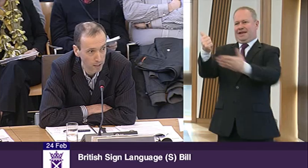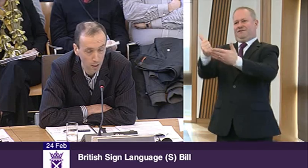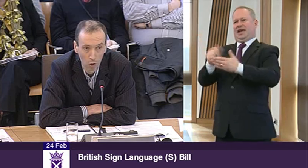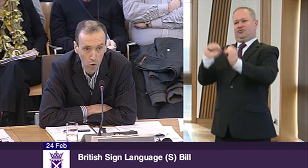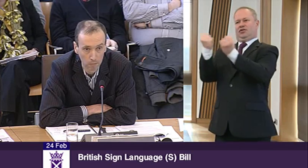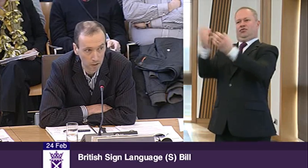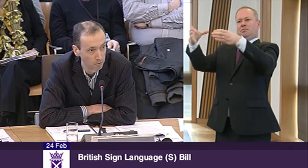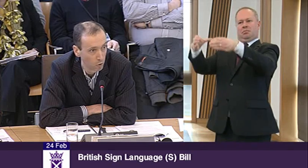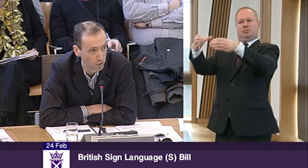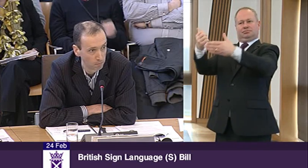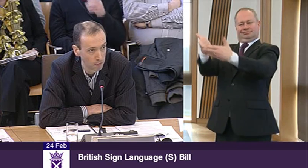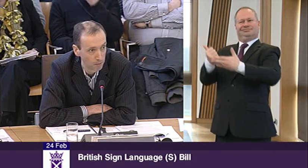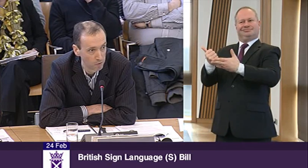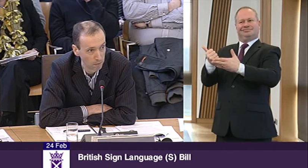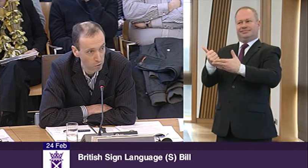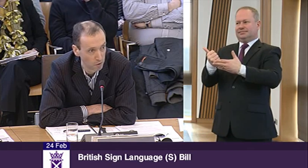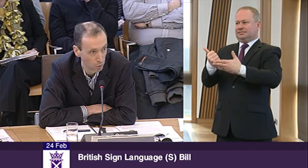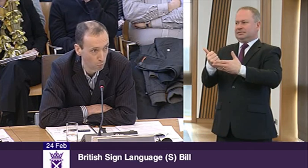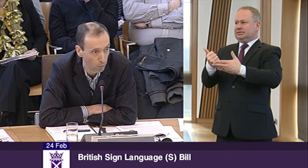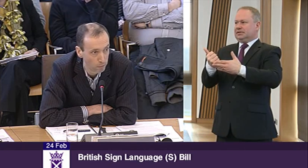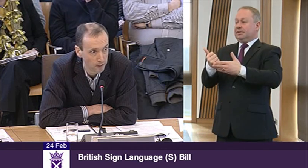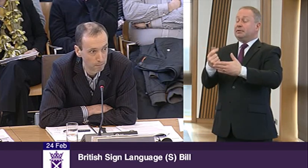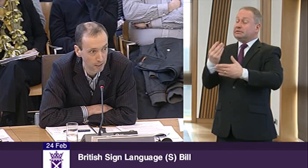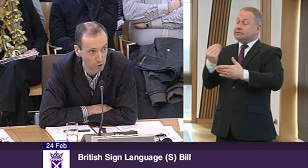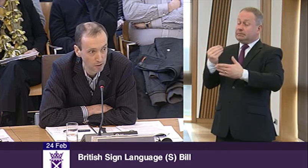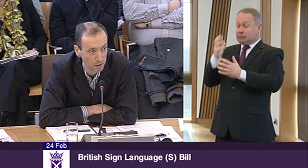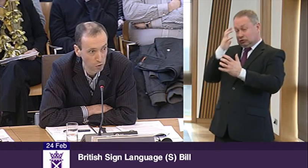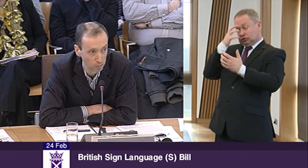group to advise us on it—albeit that there are some issues about what will potentially